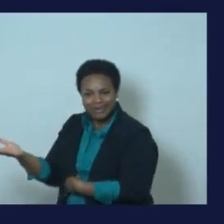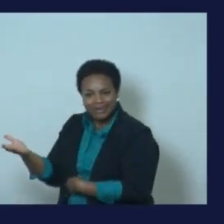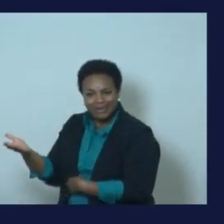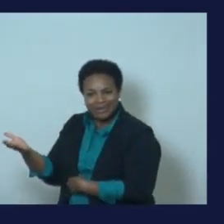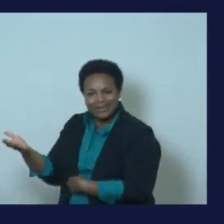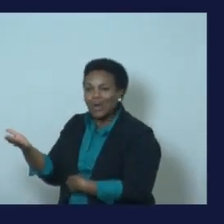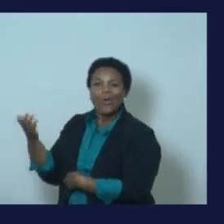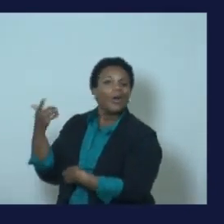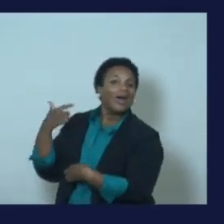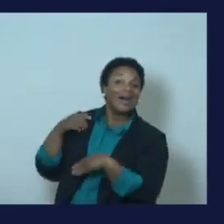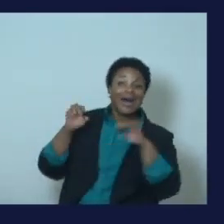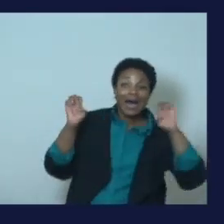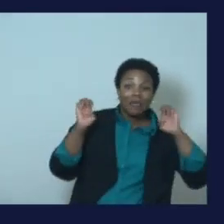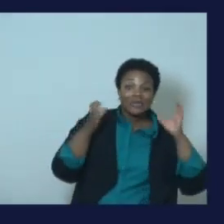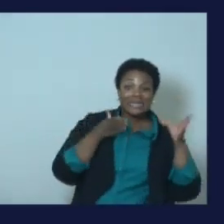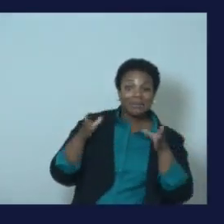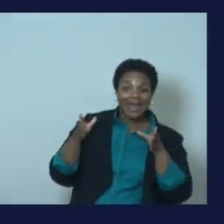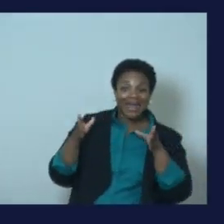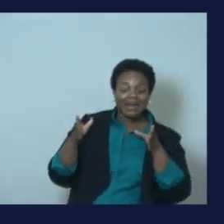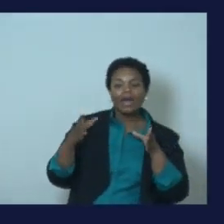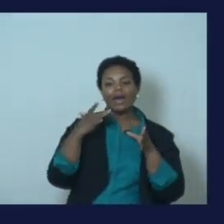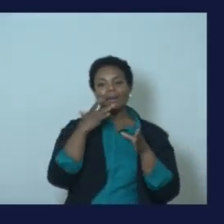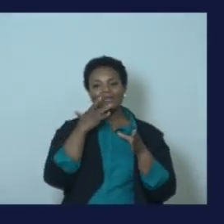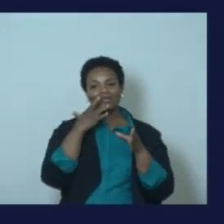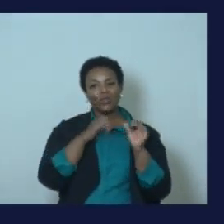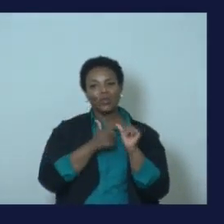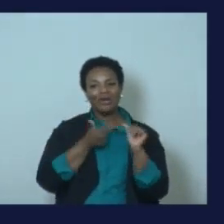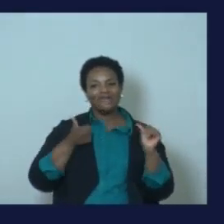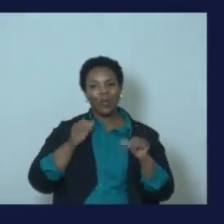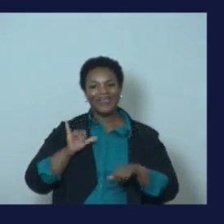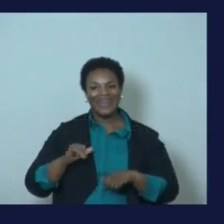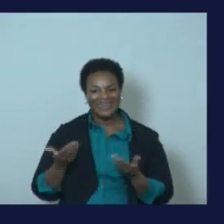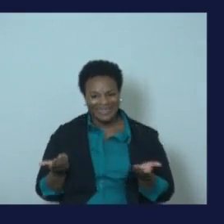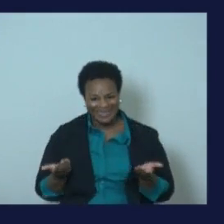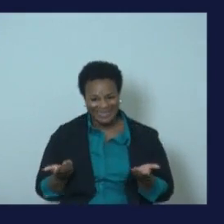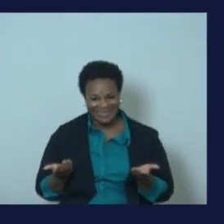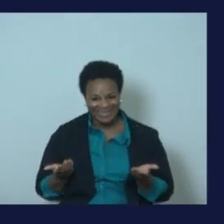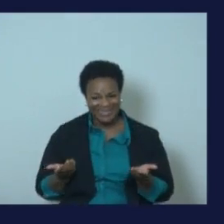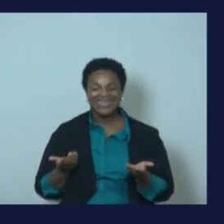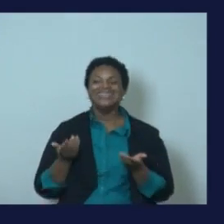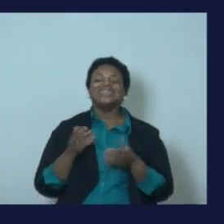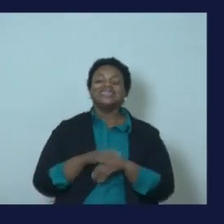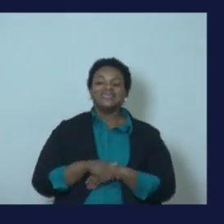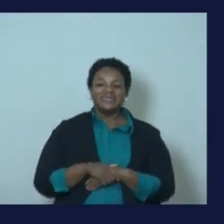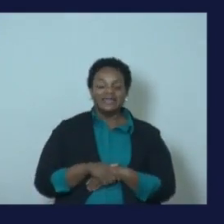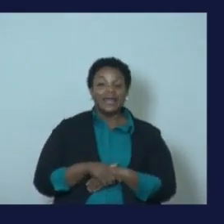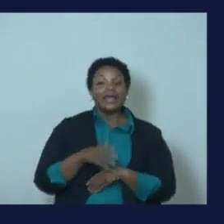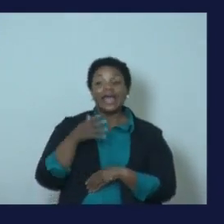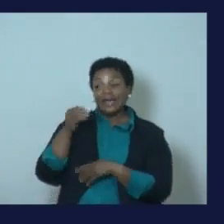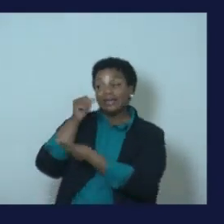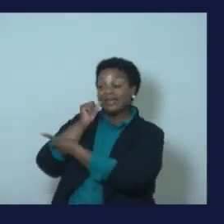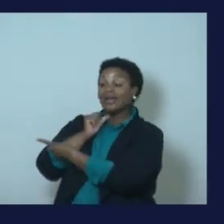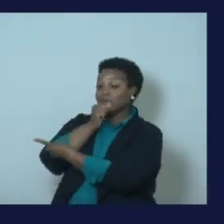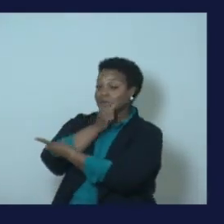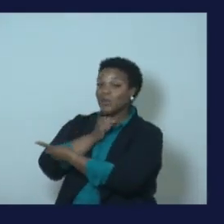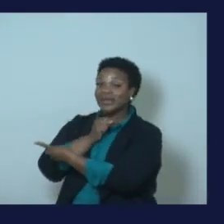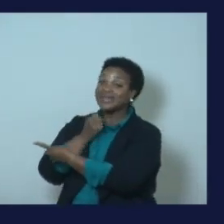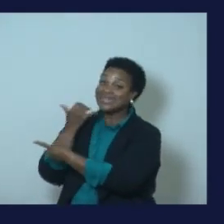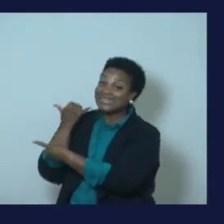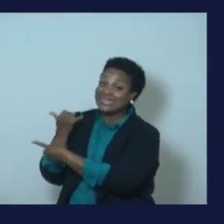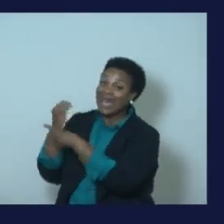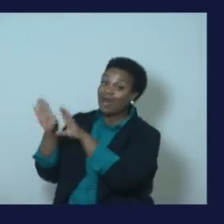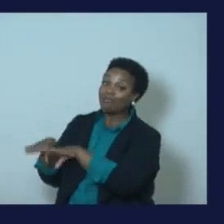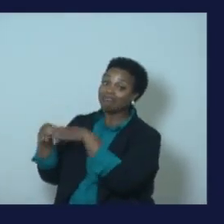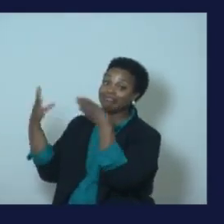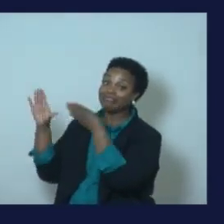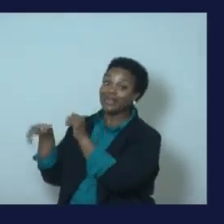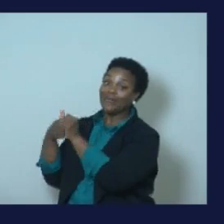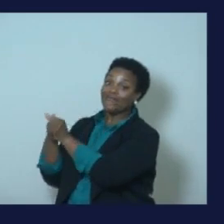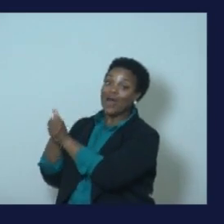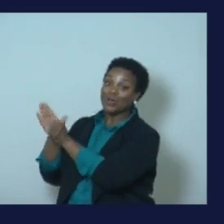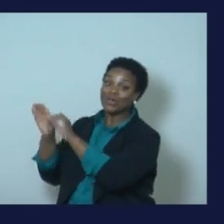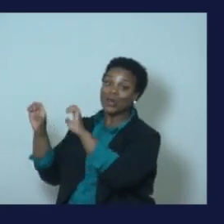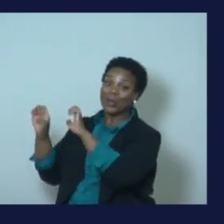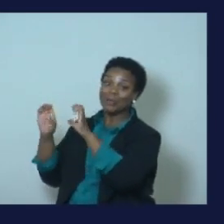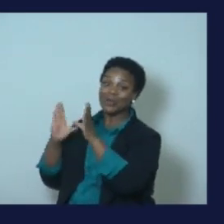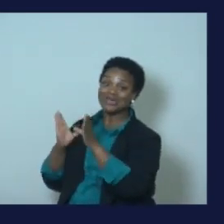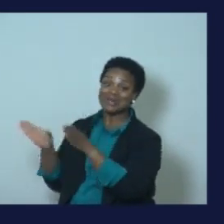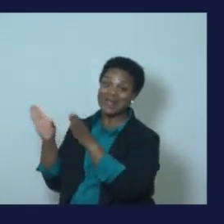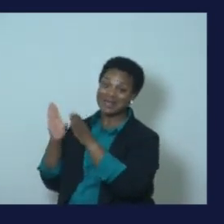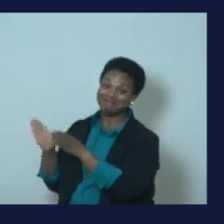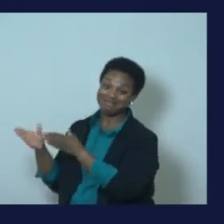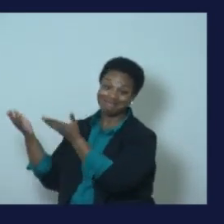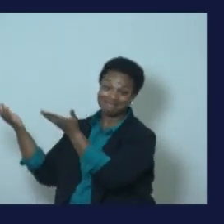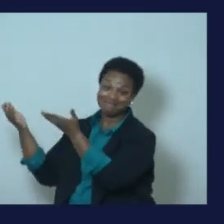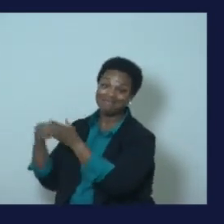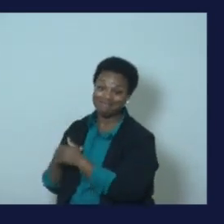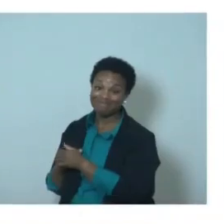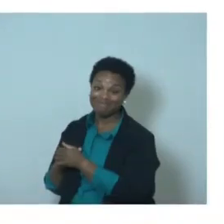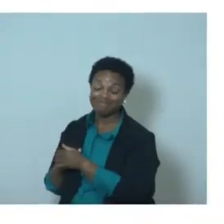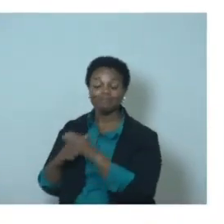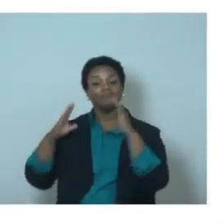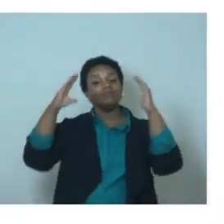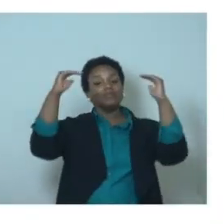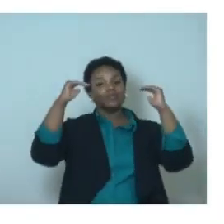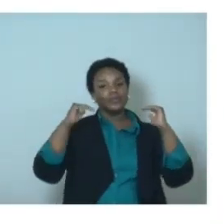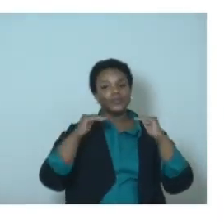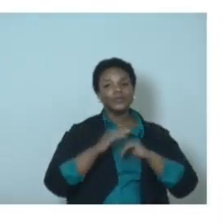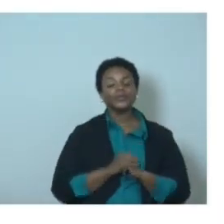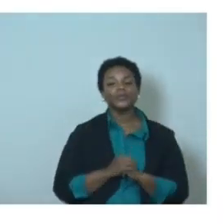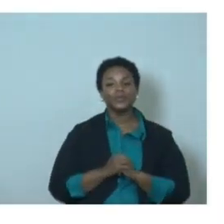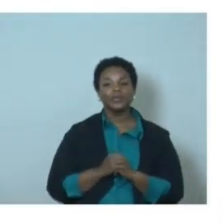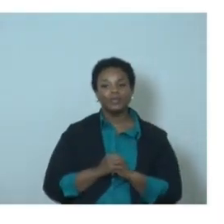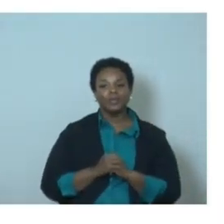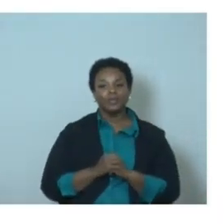STILL THE NUMBER OF STAFF AND THE EQUIPMENT IN A HOSPITAL SO YOU DON’T WANT TO GO TO AN EMERGENCY PLAN YOU WANT TO PREVENT HAVING TO GO TO AN EMERGENCY PLAN AND ARIZONA IS